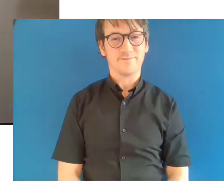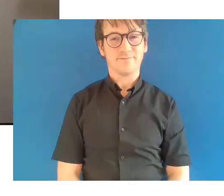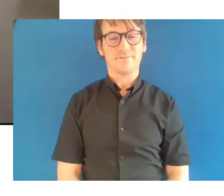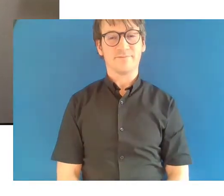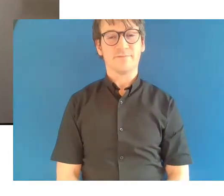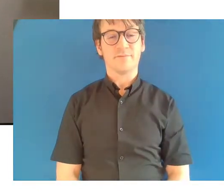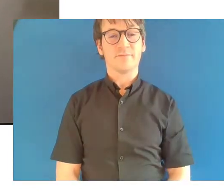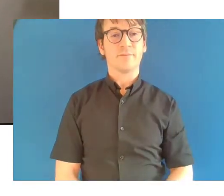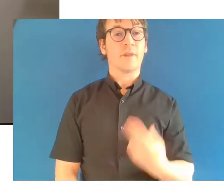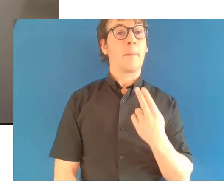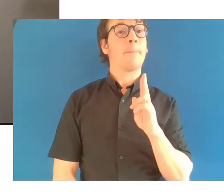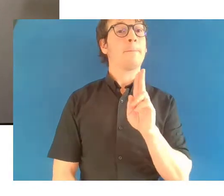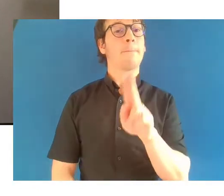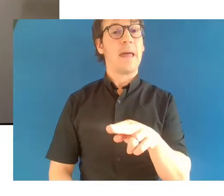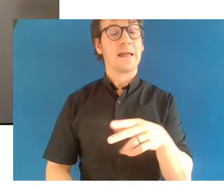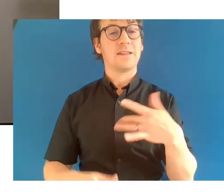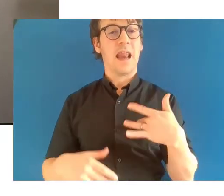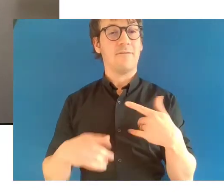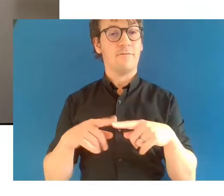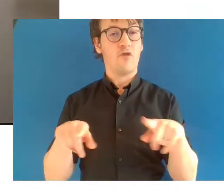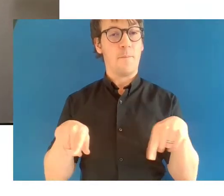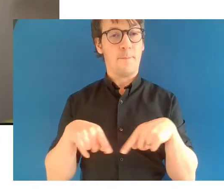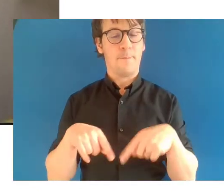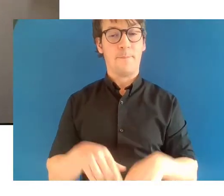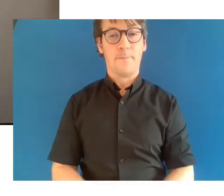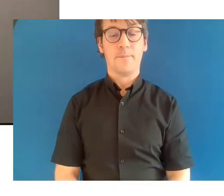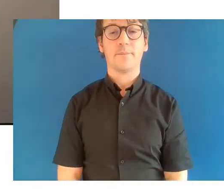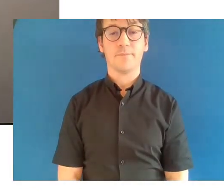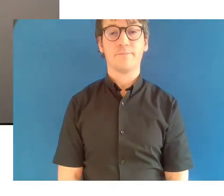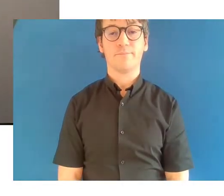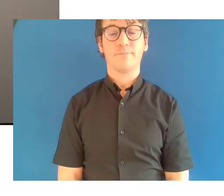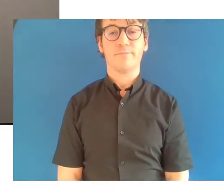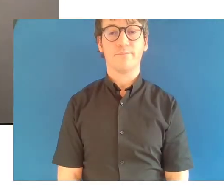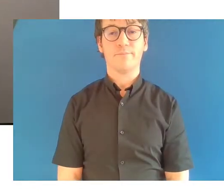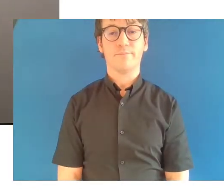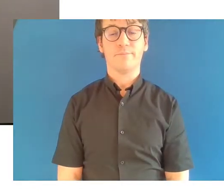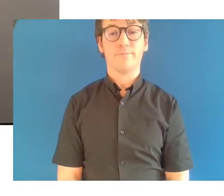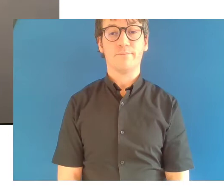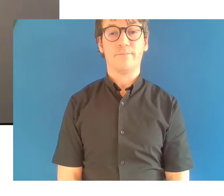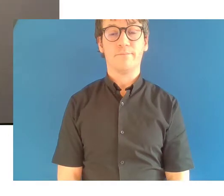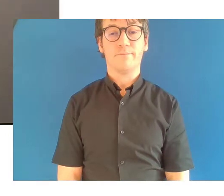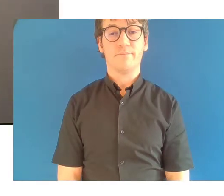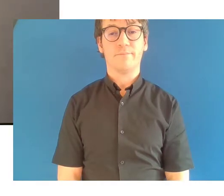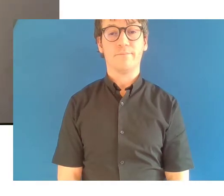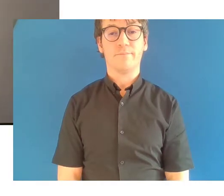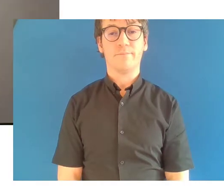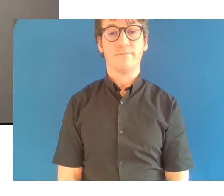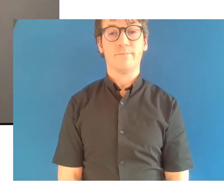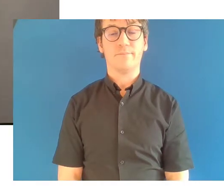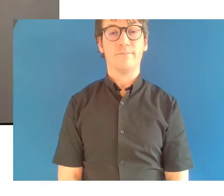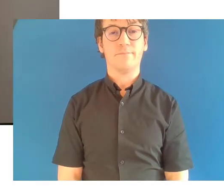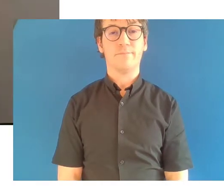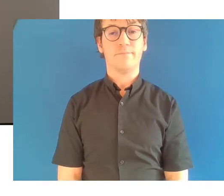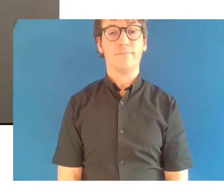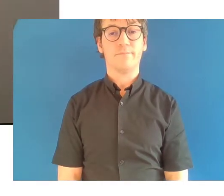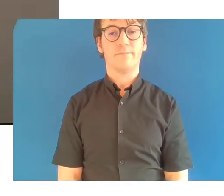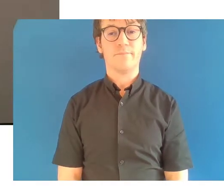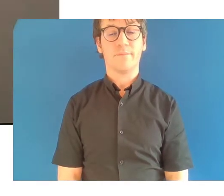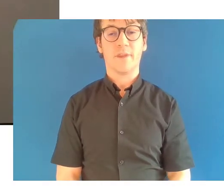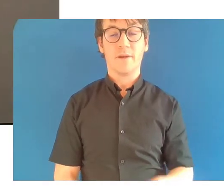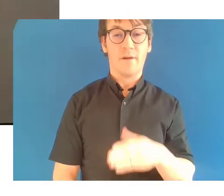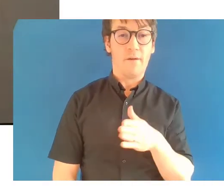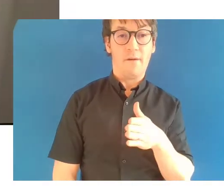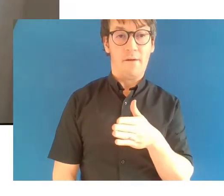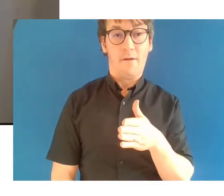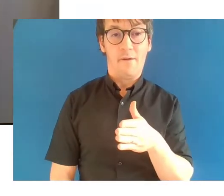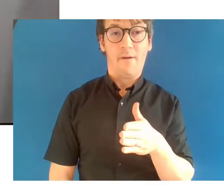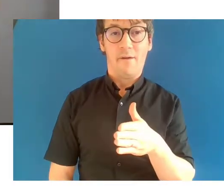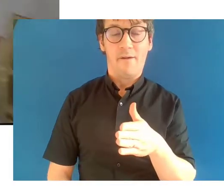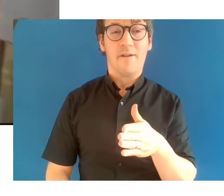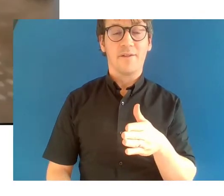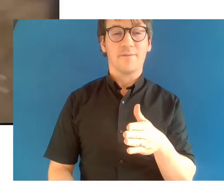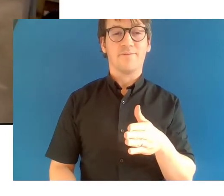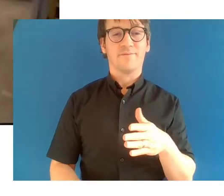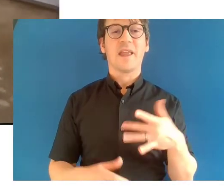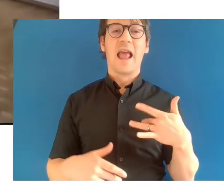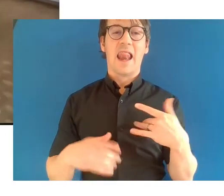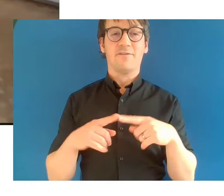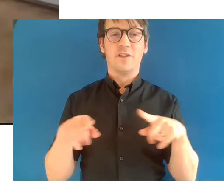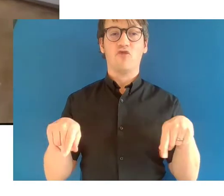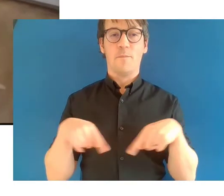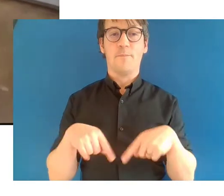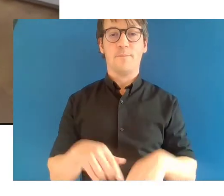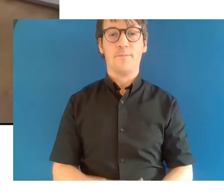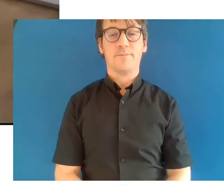So I’m going to go back in here and make my way into the living room.